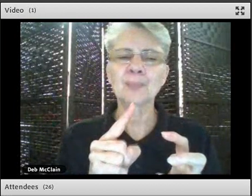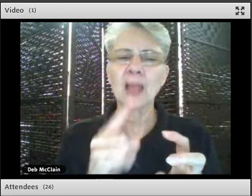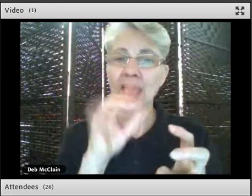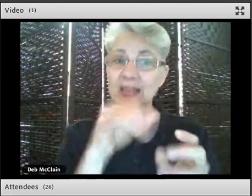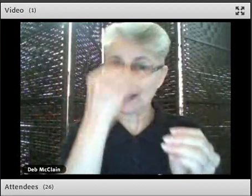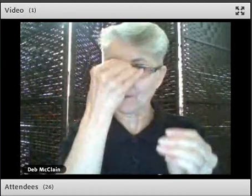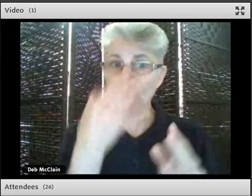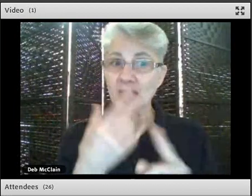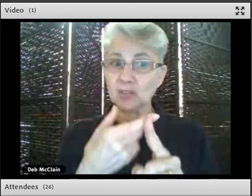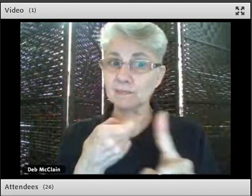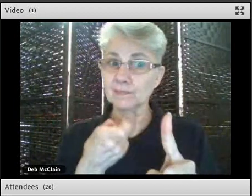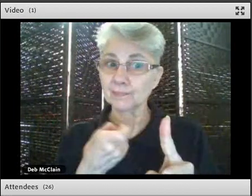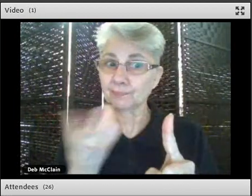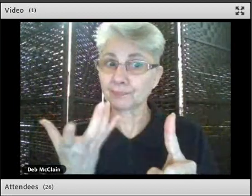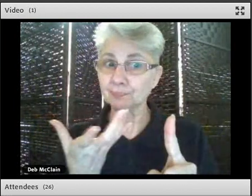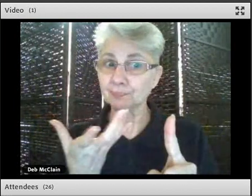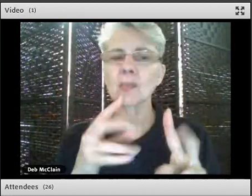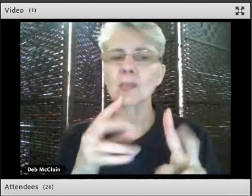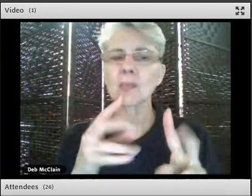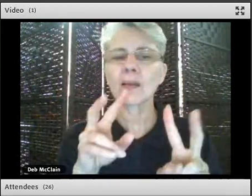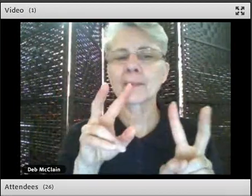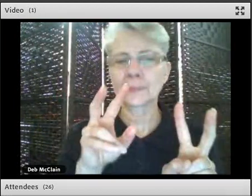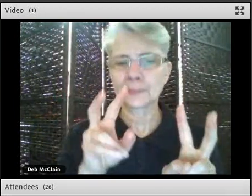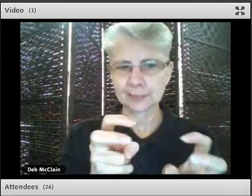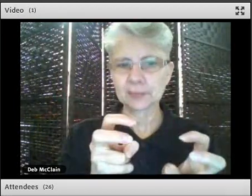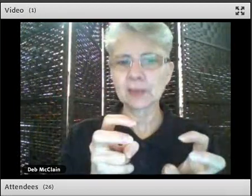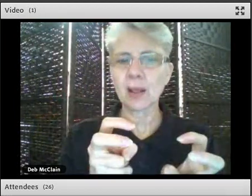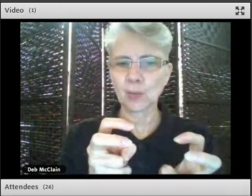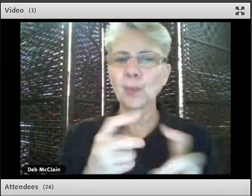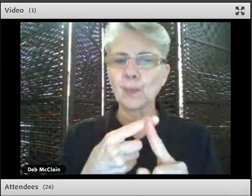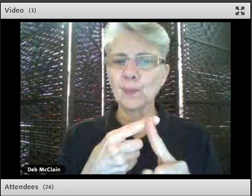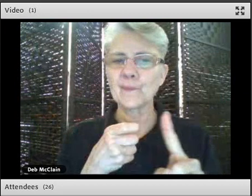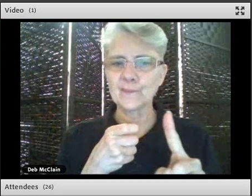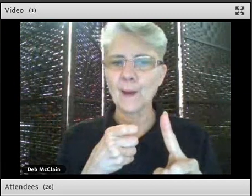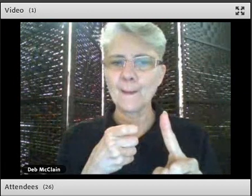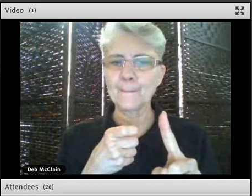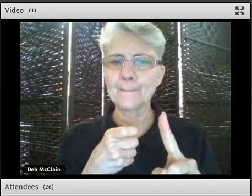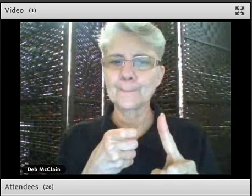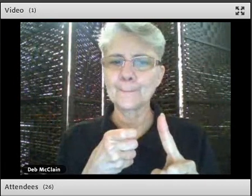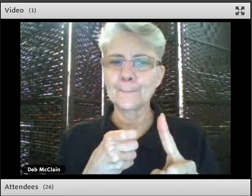that these data are specifying the source of information.